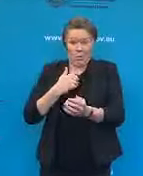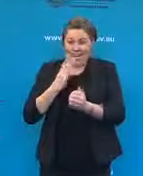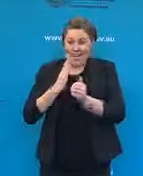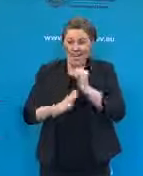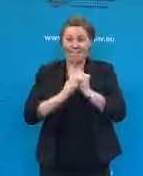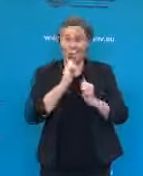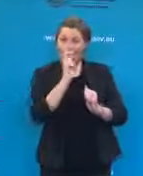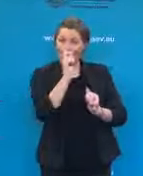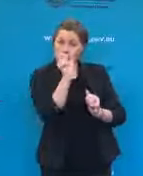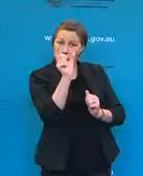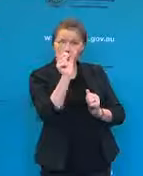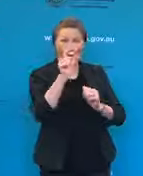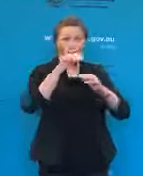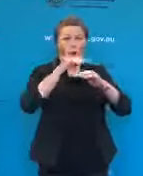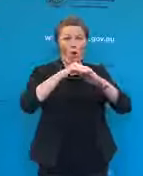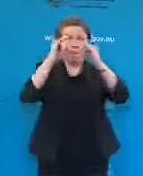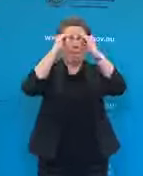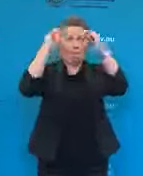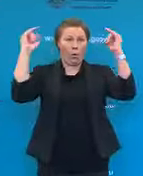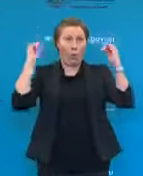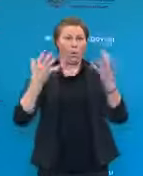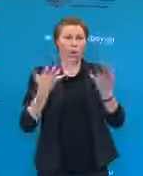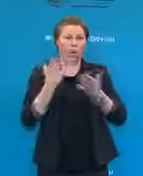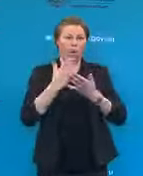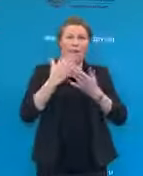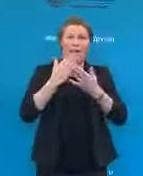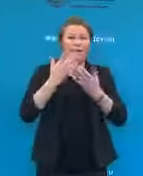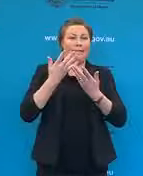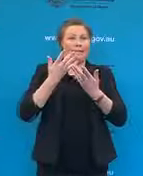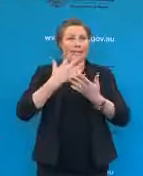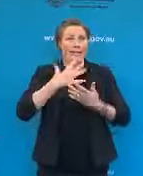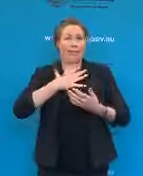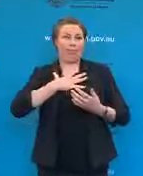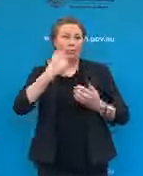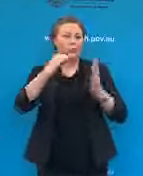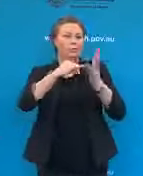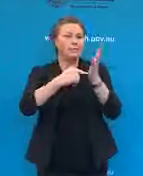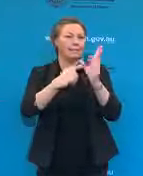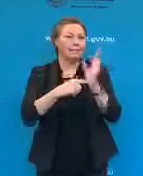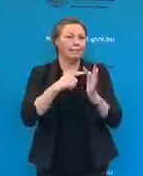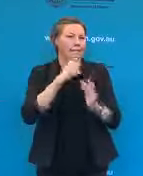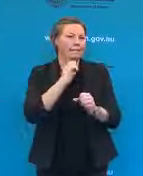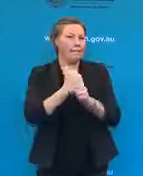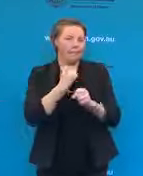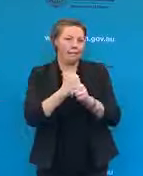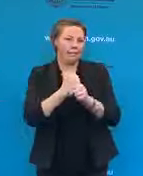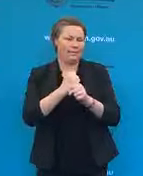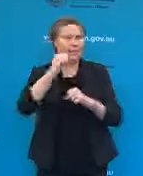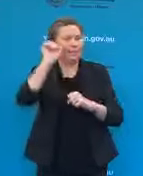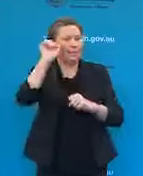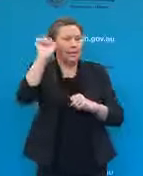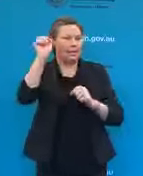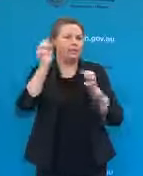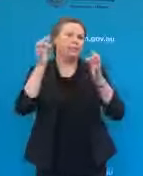individual decisions of the states and territories, based on their own epidemiology and their own health advice and the decisions to reopen the borders